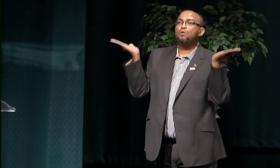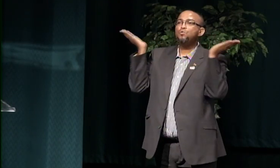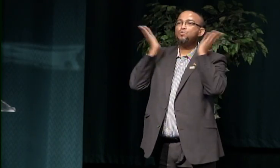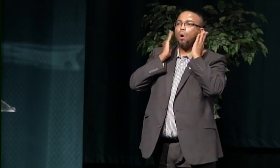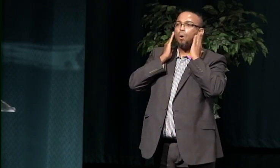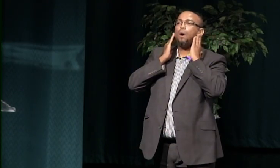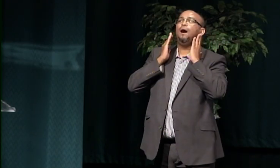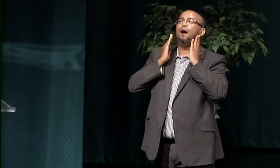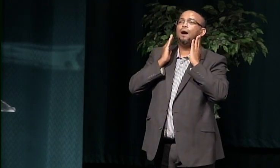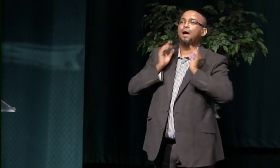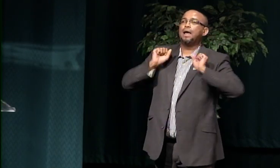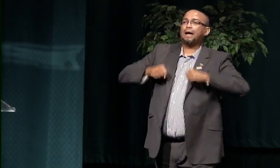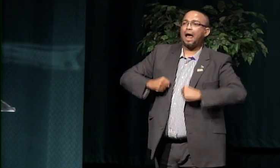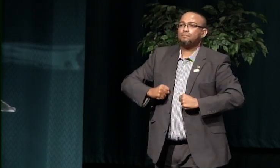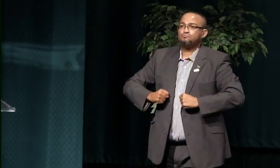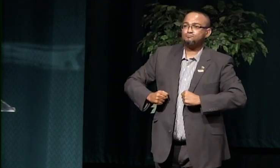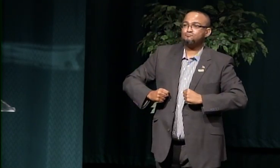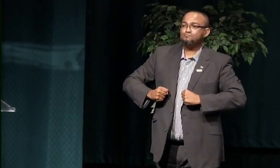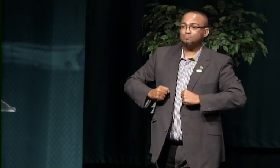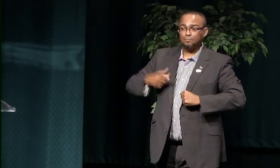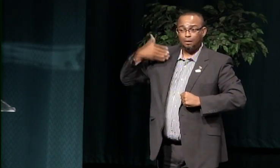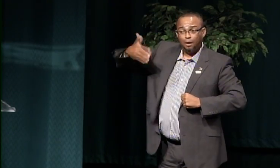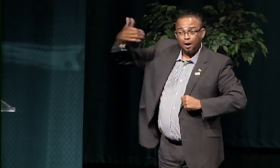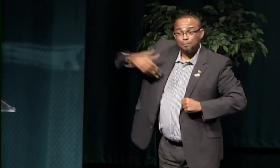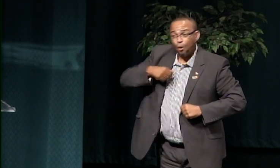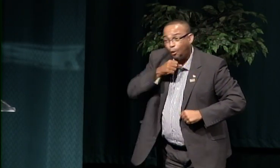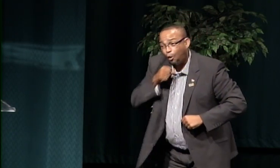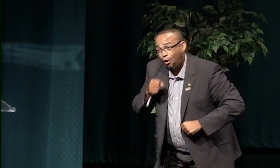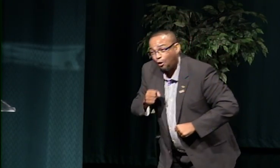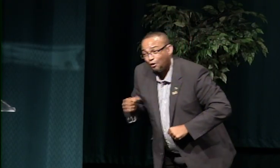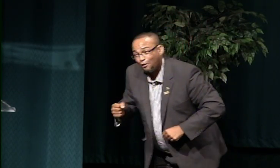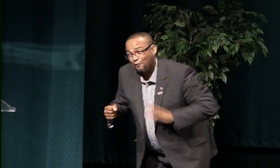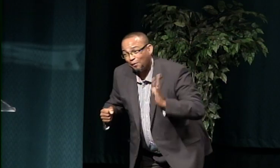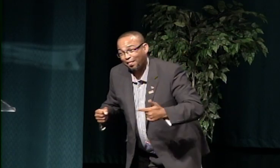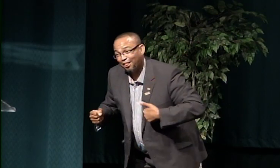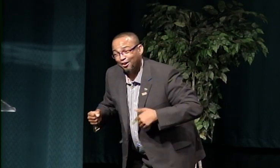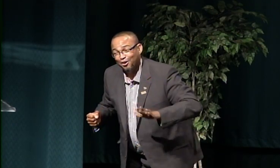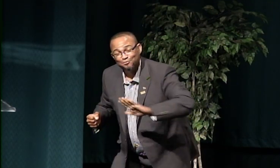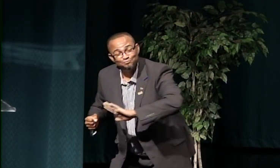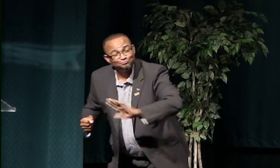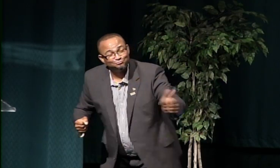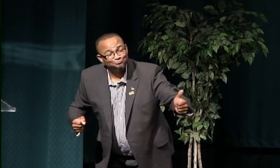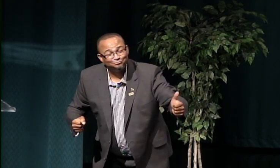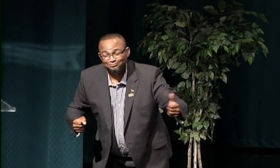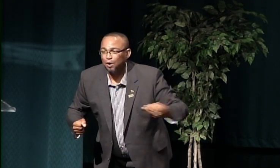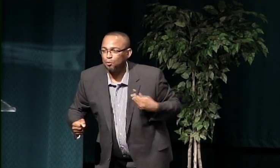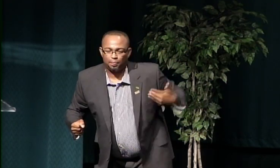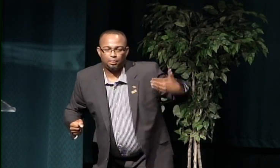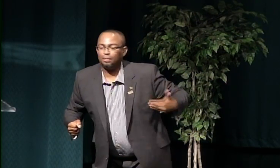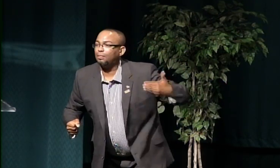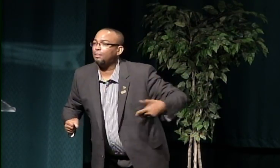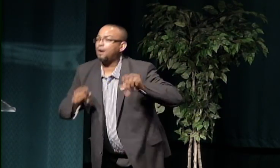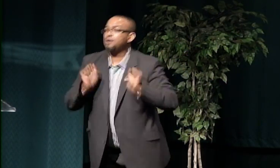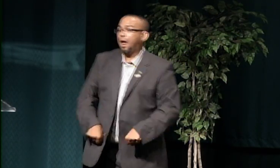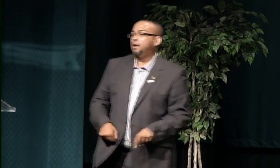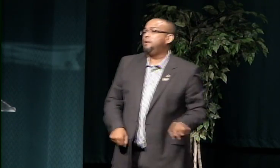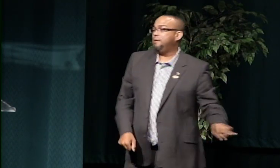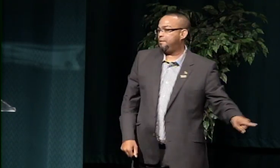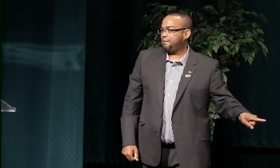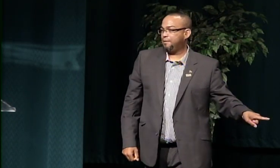So that our youth know that they are able to do the same thing to fight for their rights